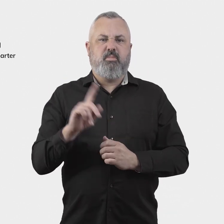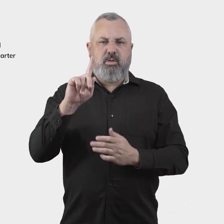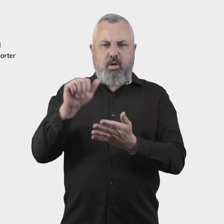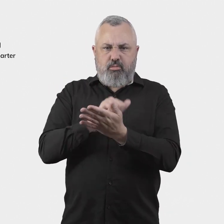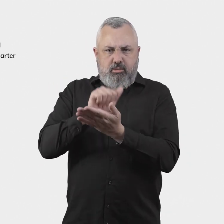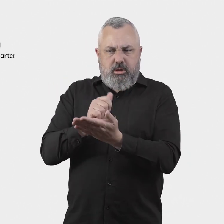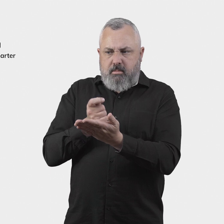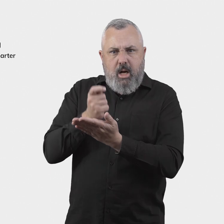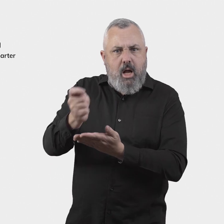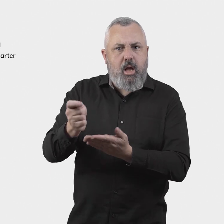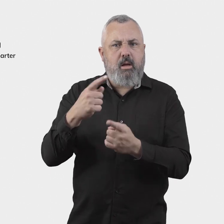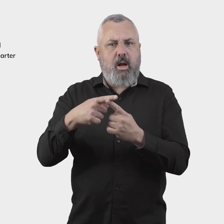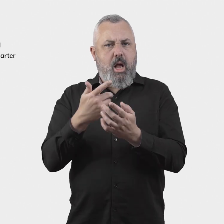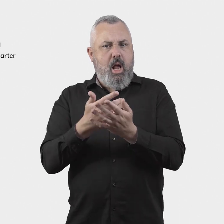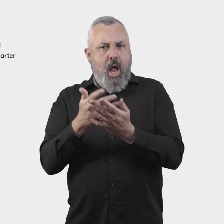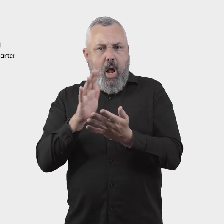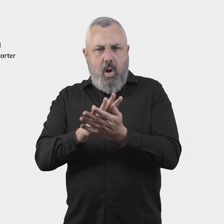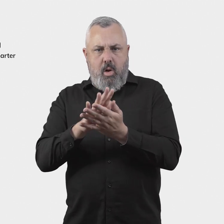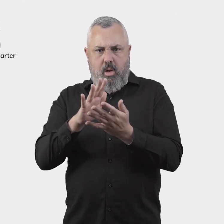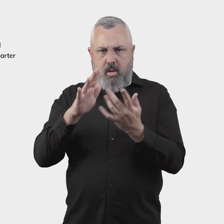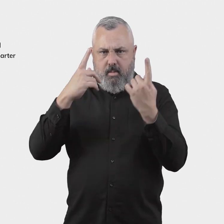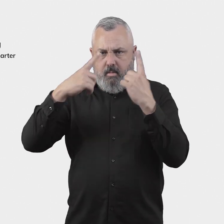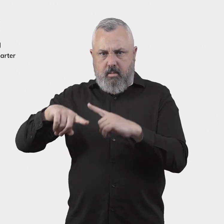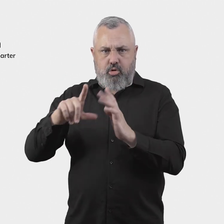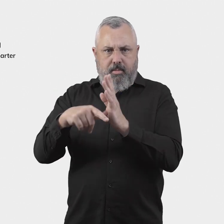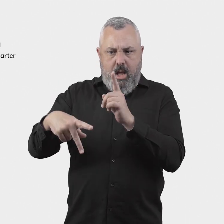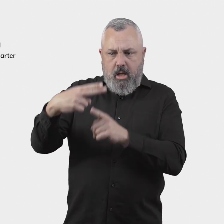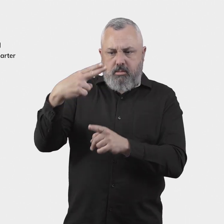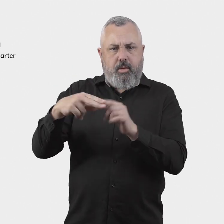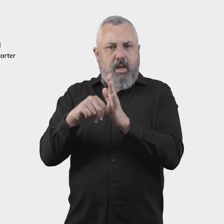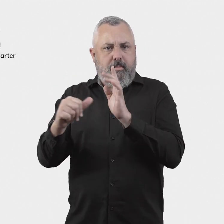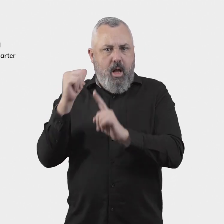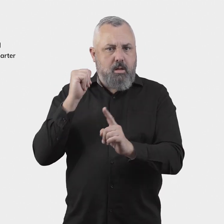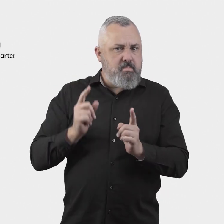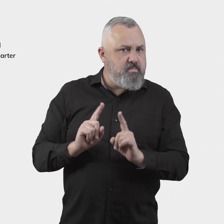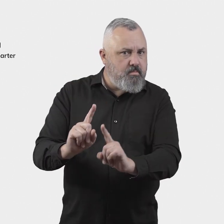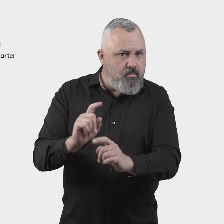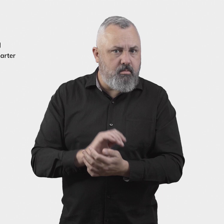appropriate and prompt timeframes and methods for providing refunds